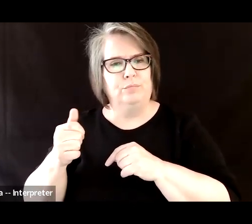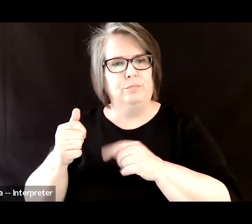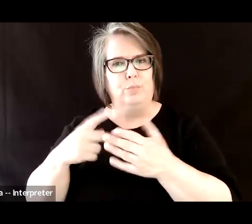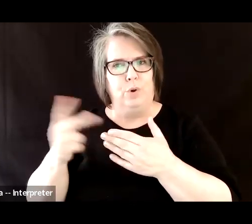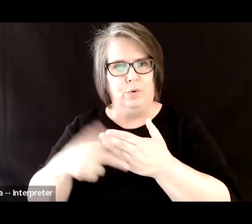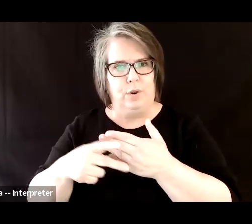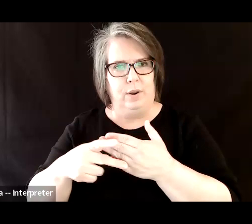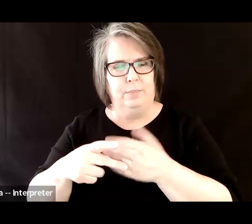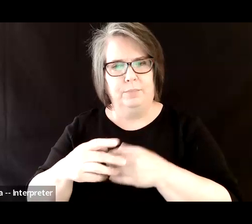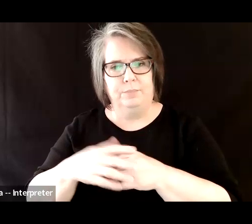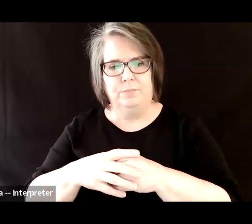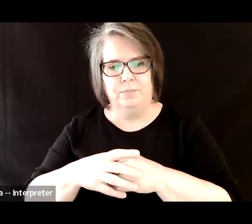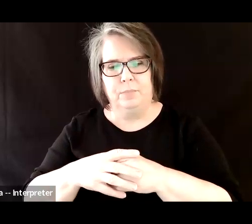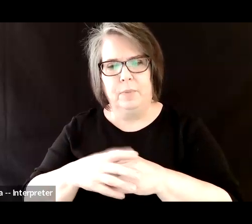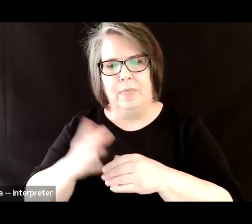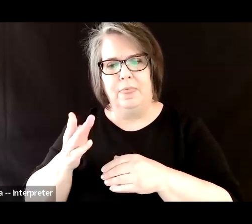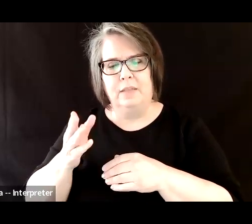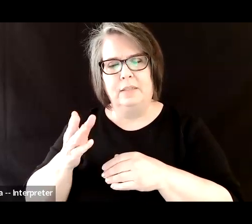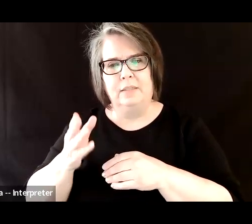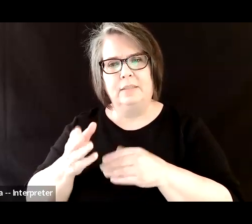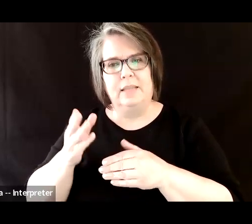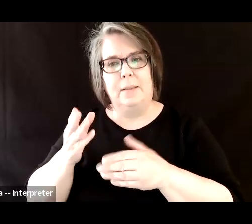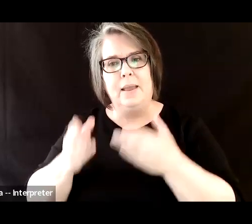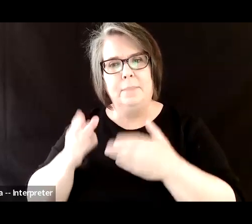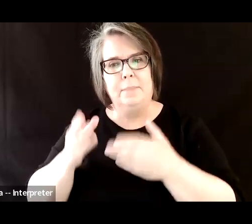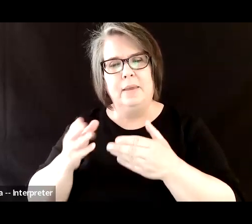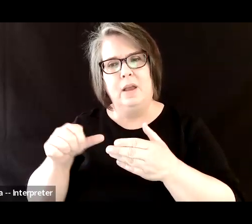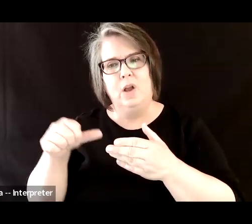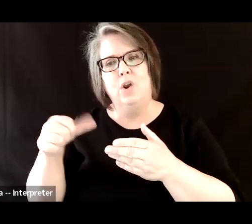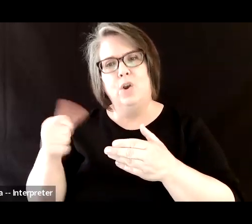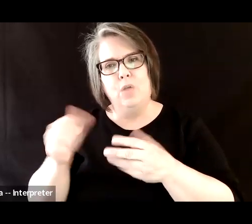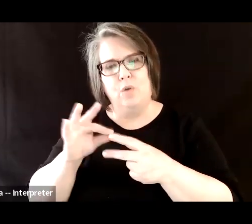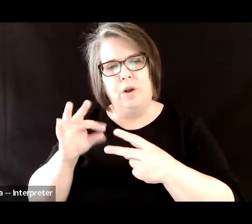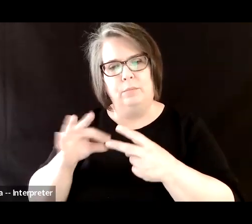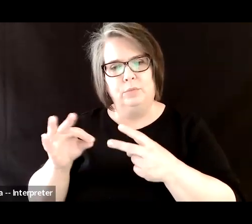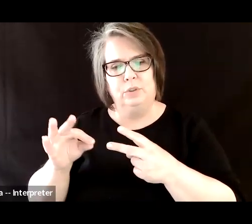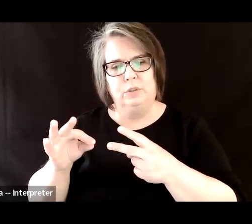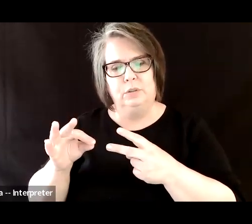Pan break may be another option with the video file but still